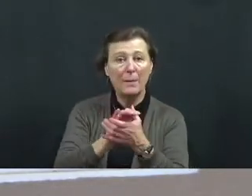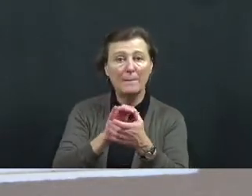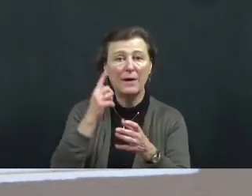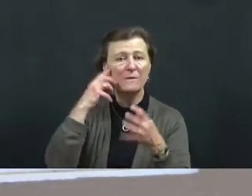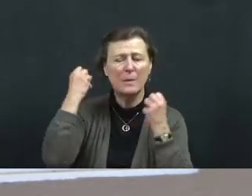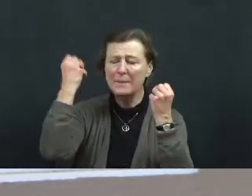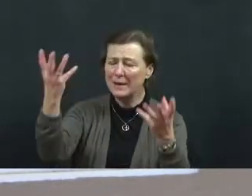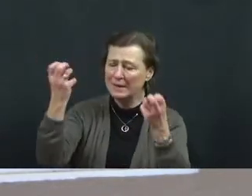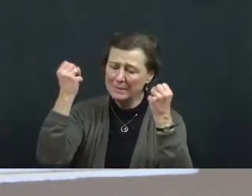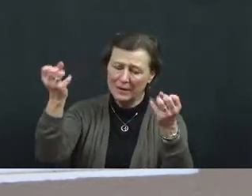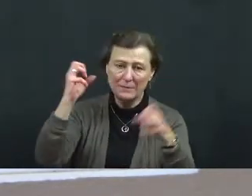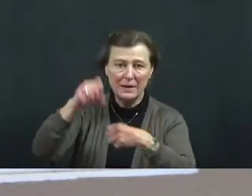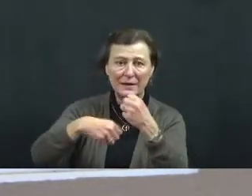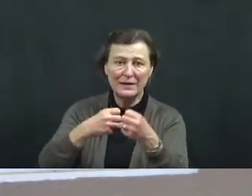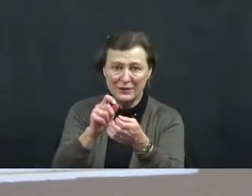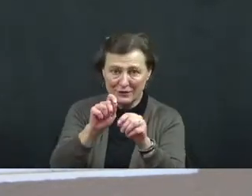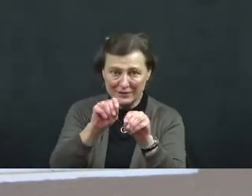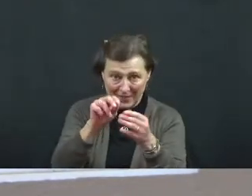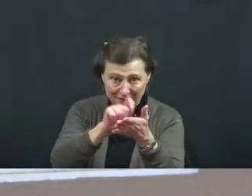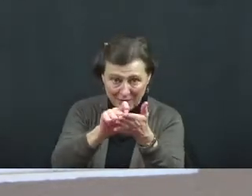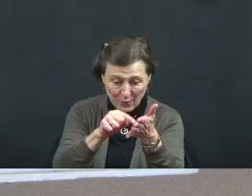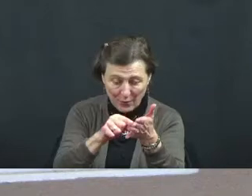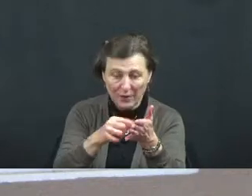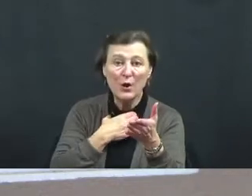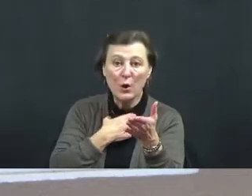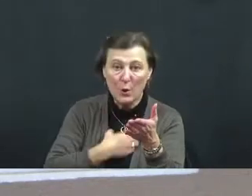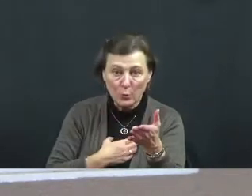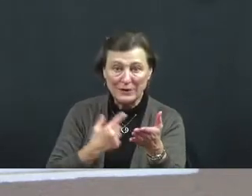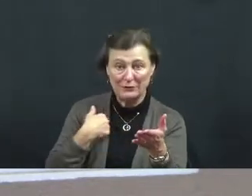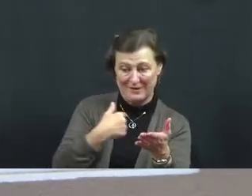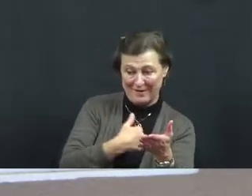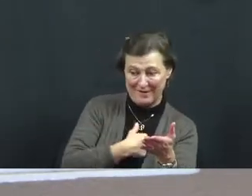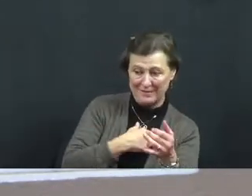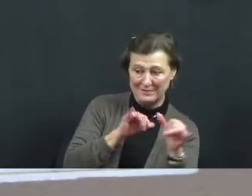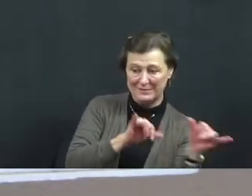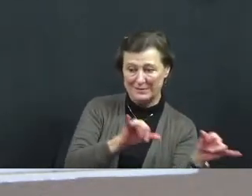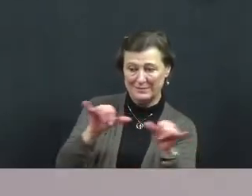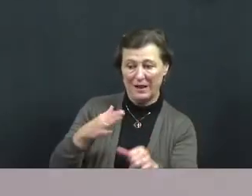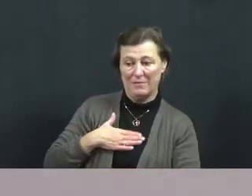And, they wished us the same happiness that they had known.